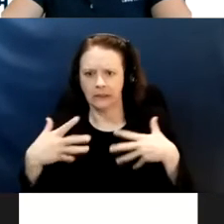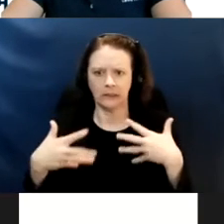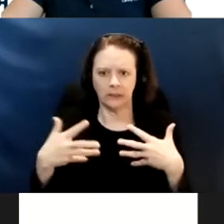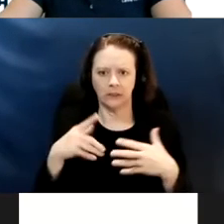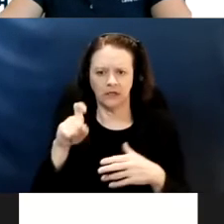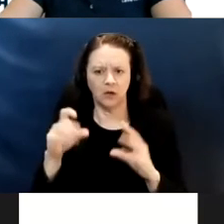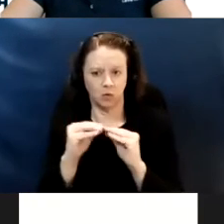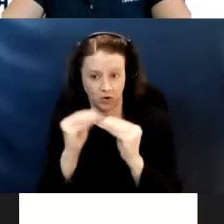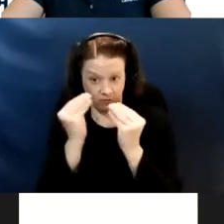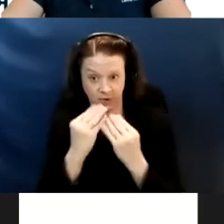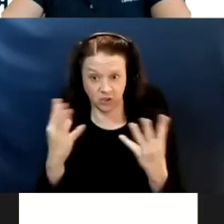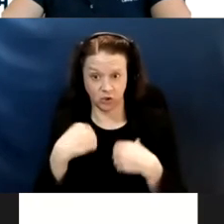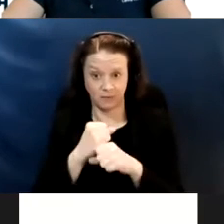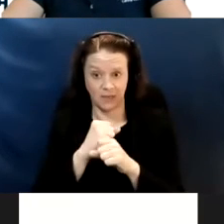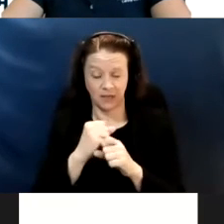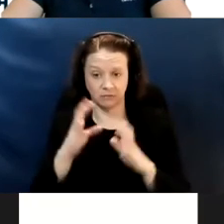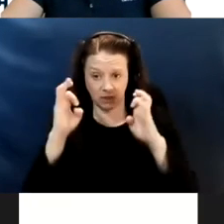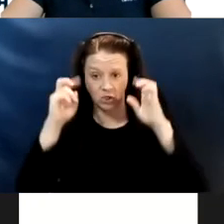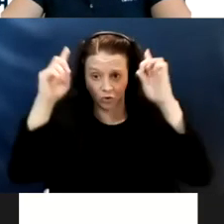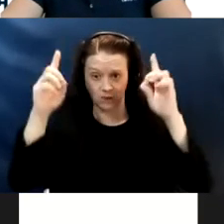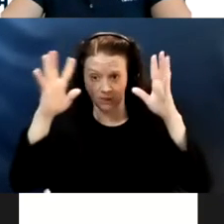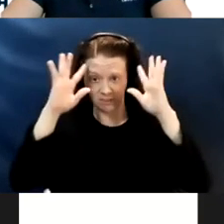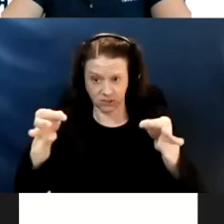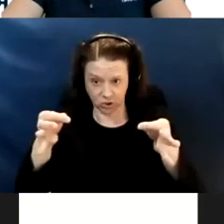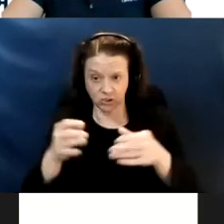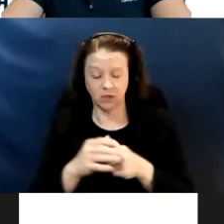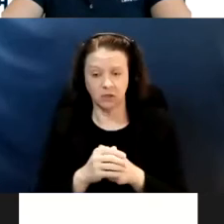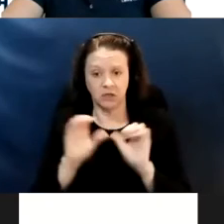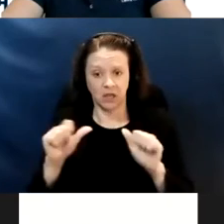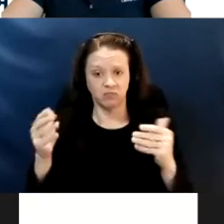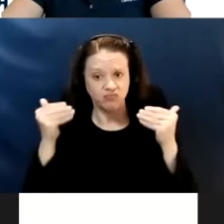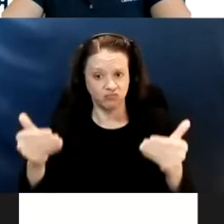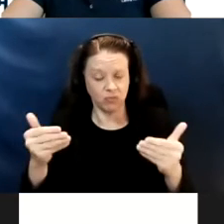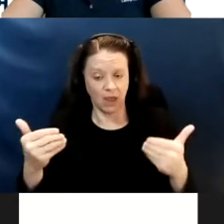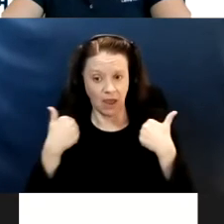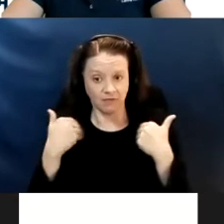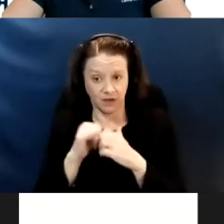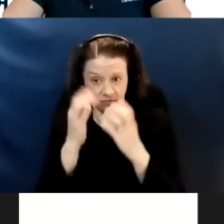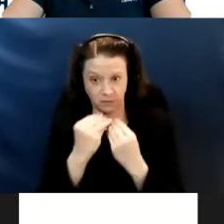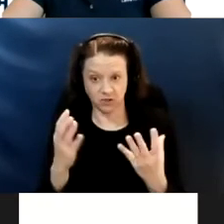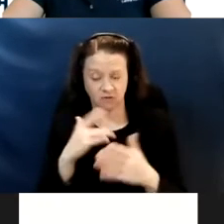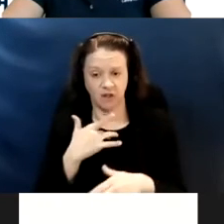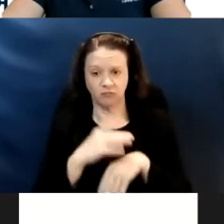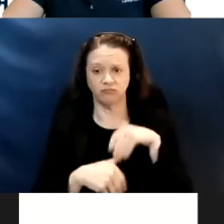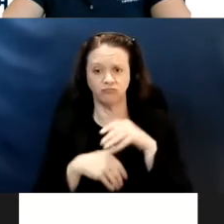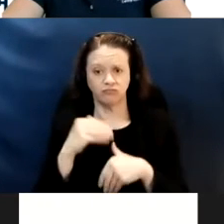to make an educated decision can have that and have that comfortableness. Hopefully, we can help address